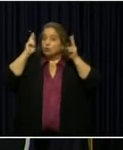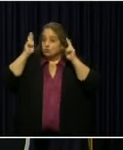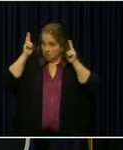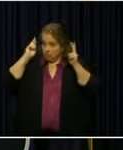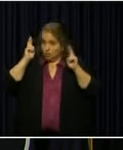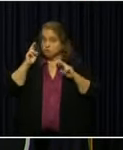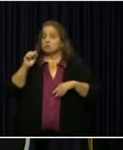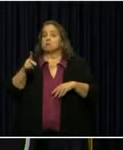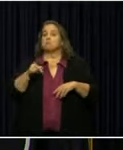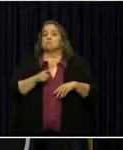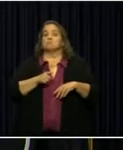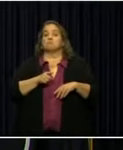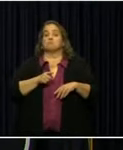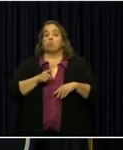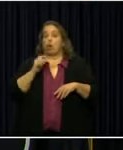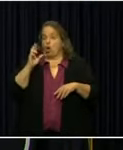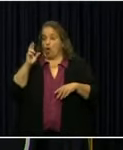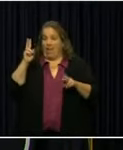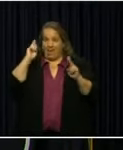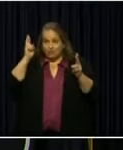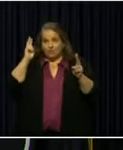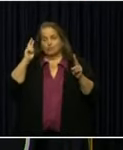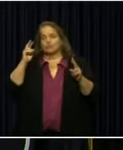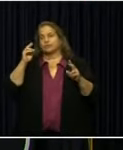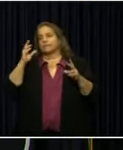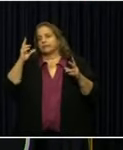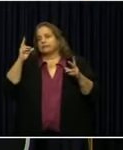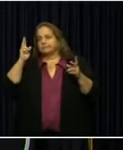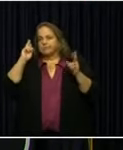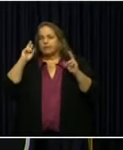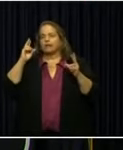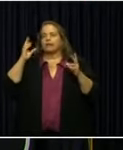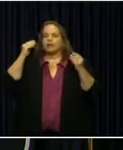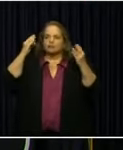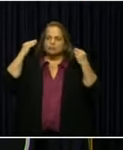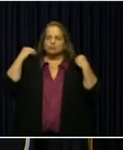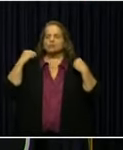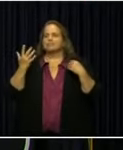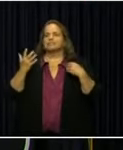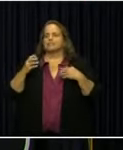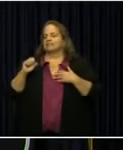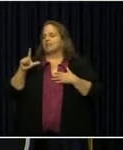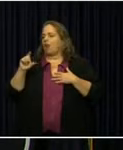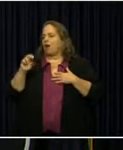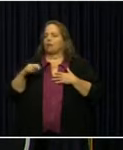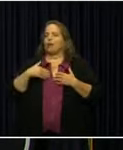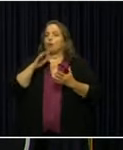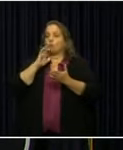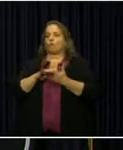AND THEN WE MAY HAVE TO PUSH BACK A LITTLE BIT, TOO, TO BETTER PROTECT PEOPLE.